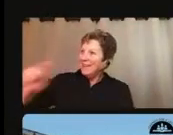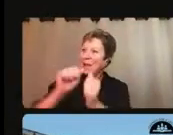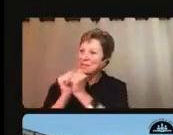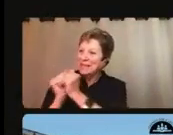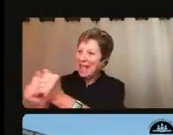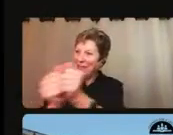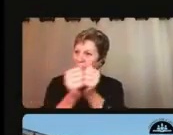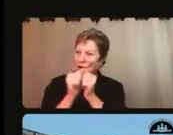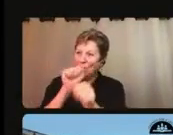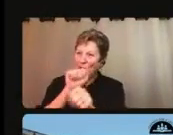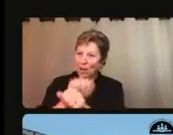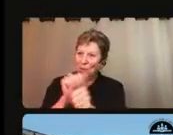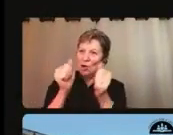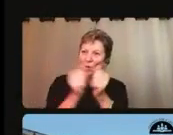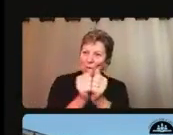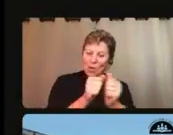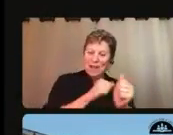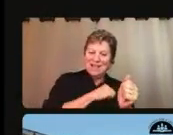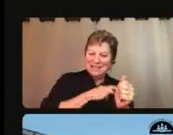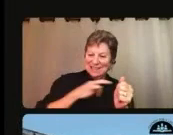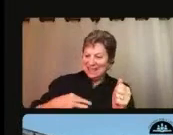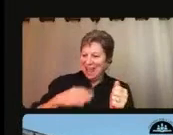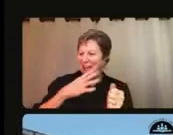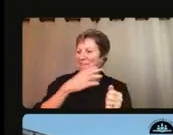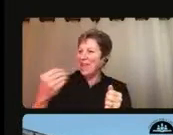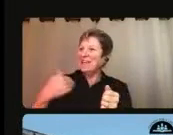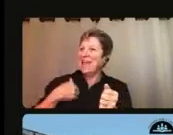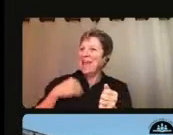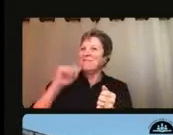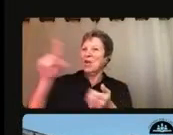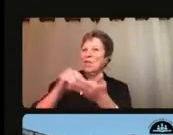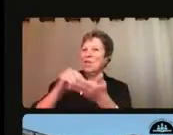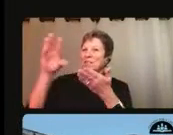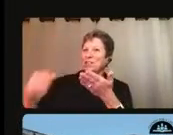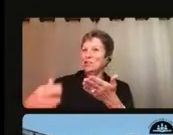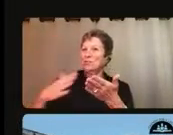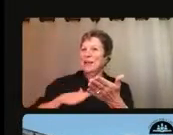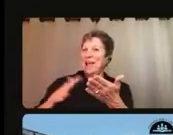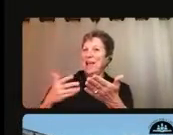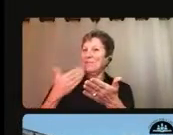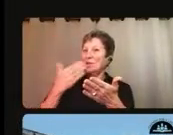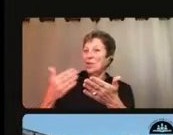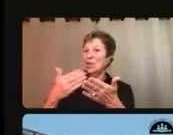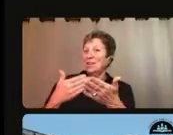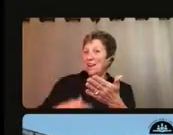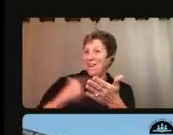COMMUNITY SO THAT OUR COMMUNITIES CAN COME TOGETHER AS WELL AS WORK WITH OUR